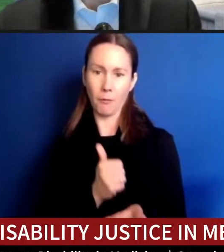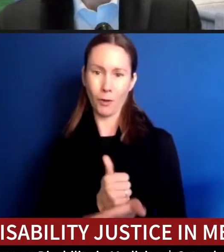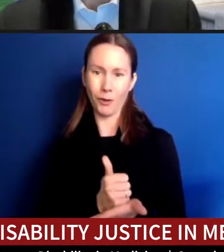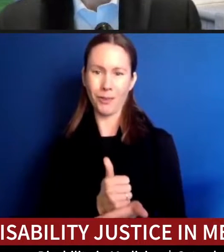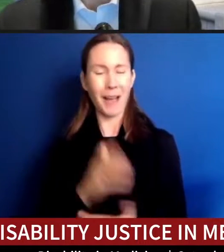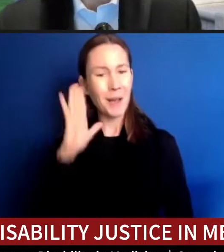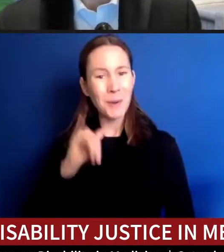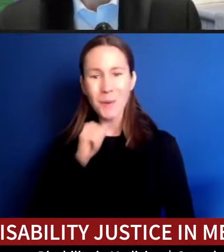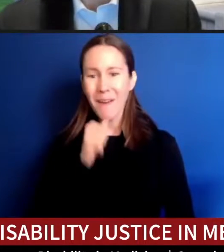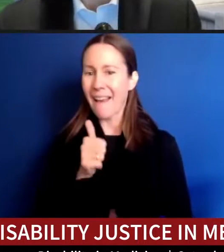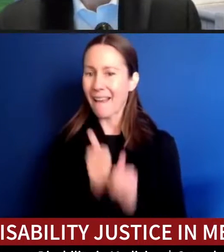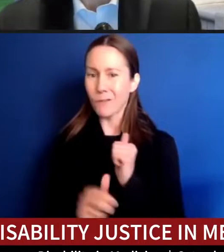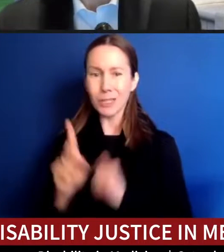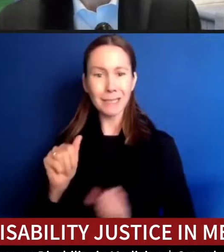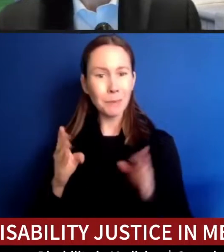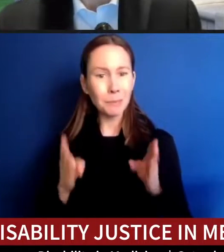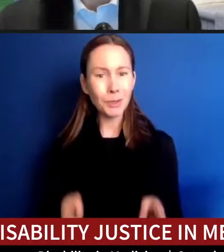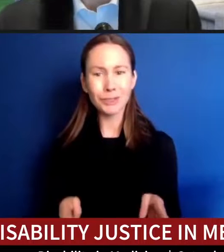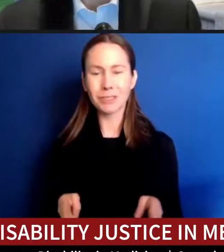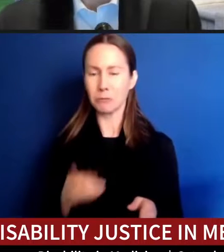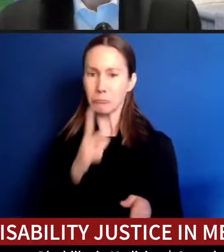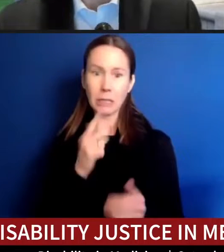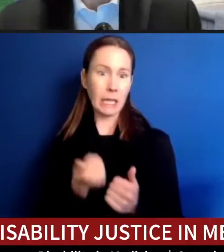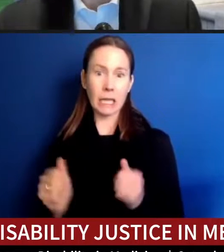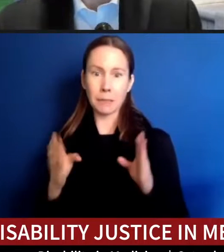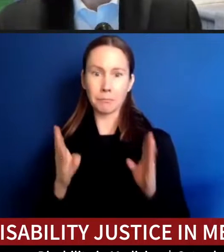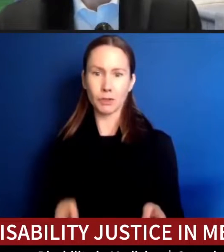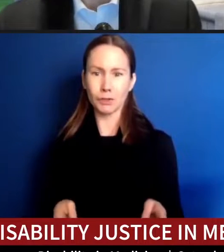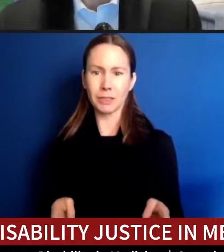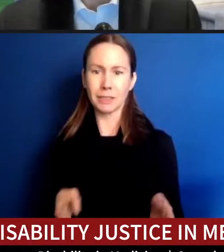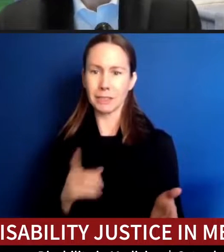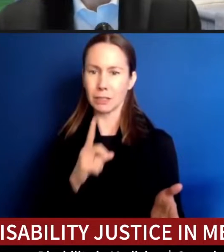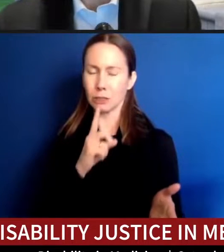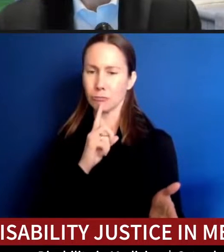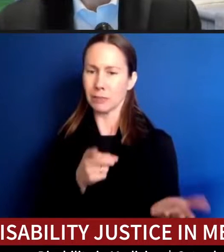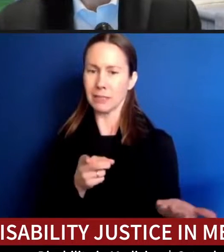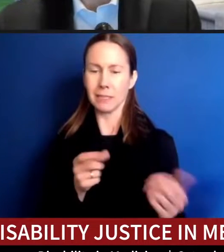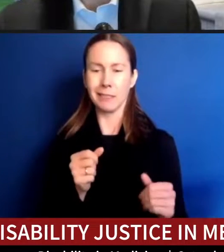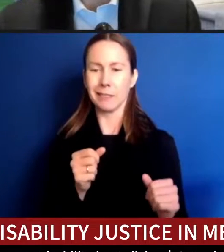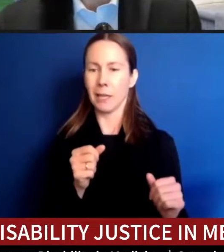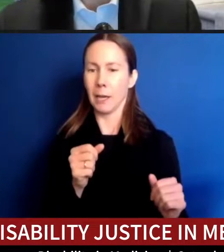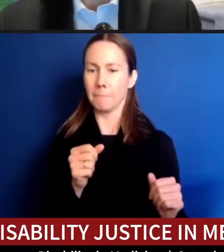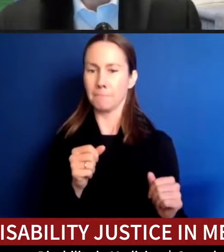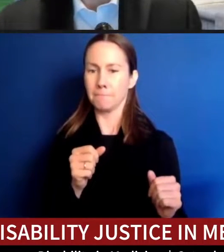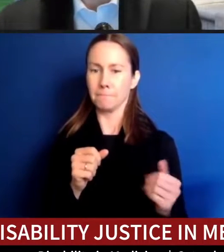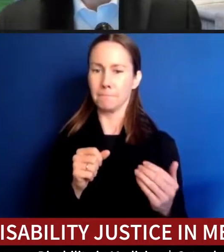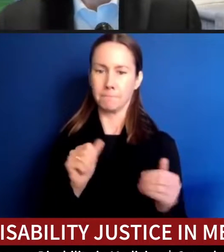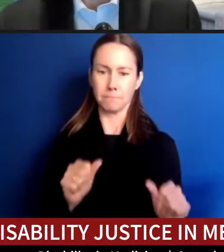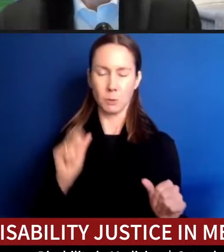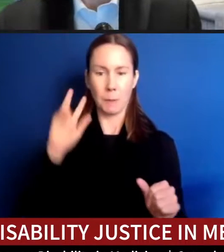person or any person is really into being politicized, right? But for